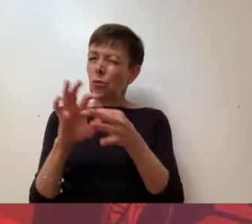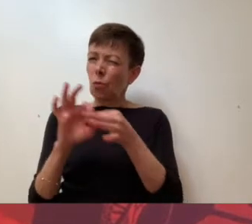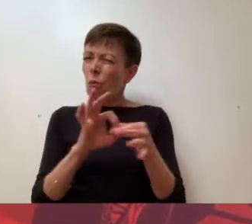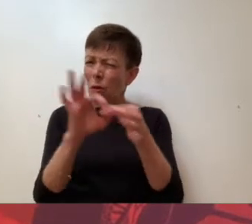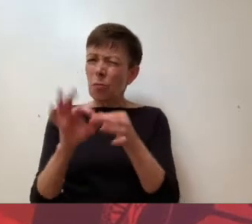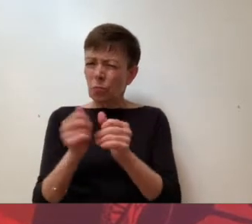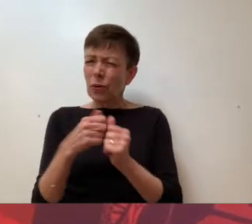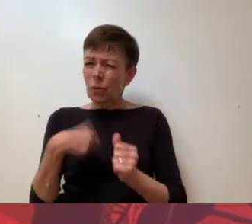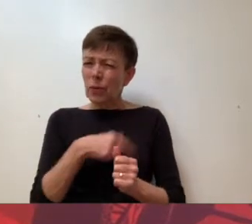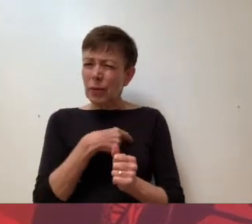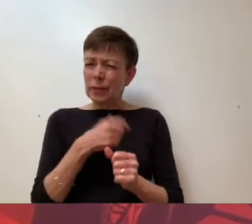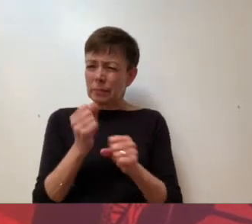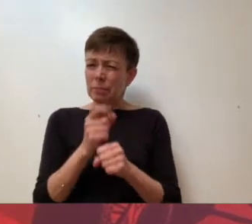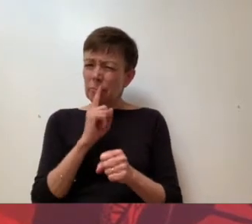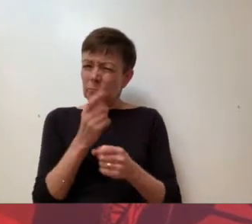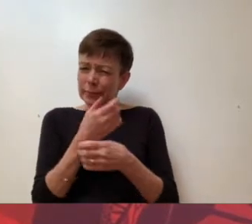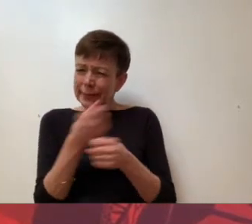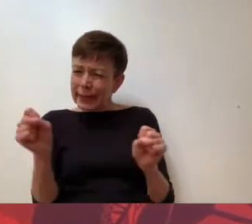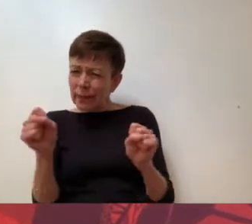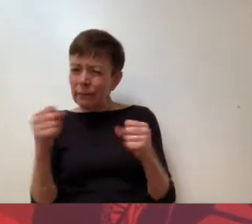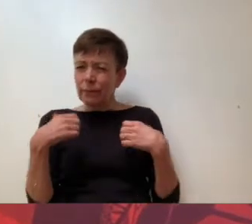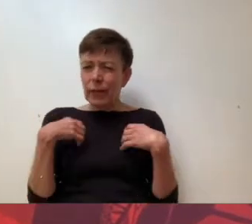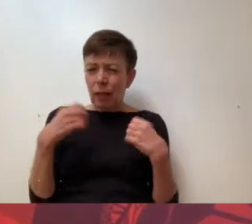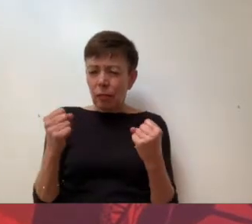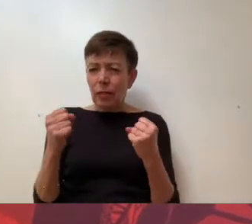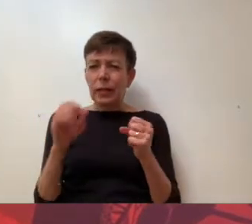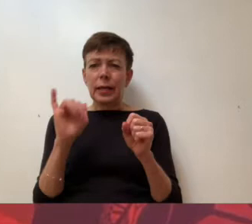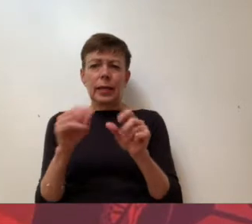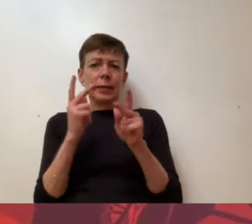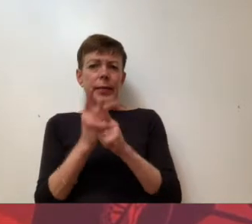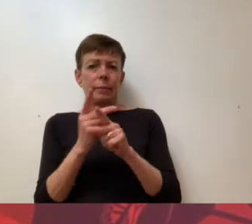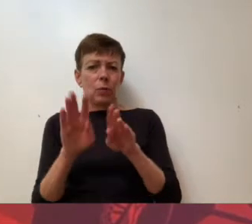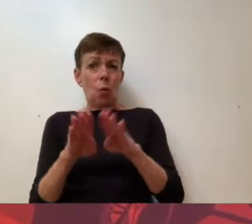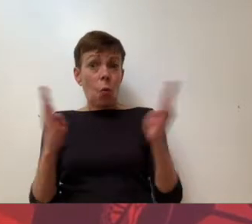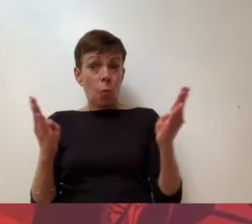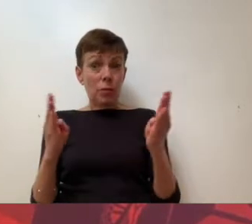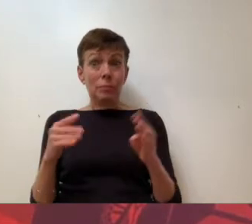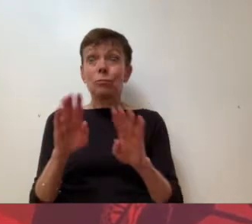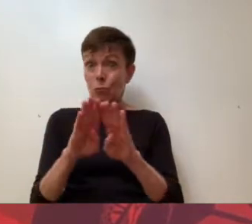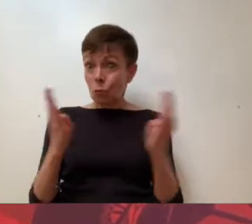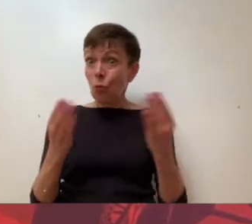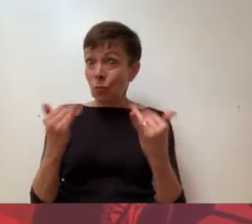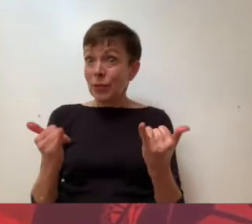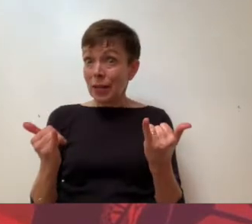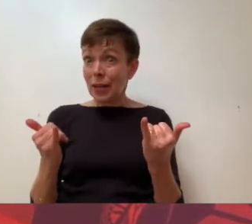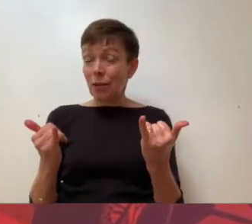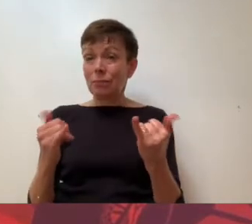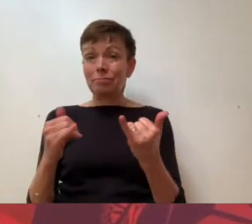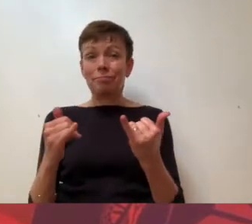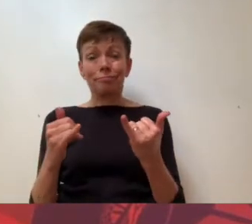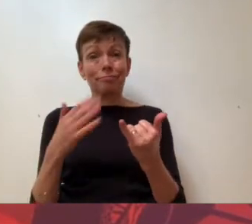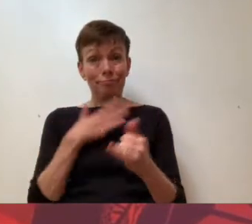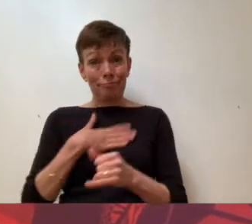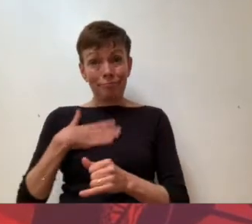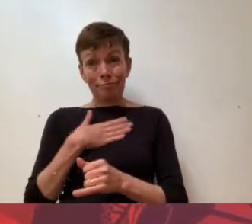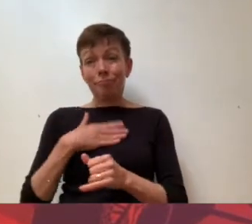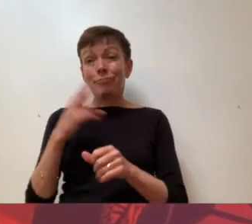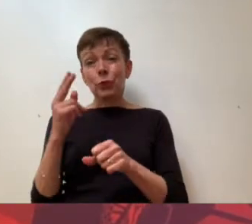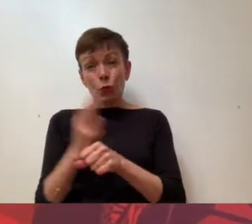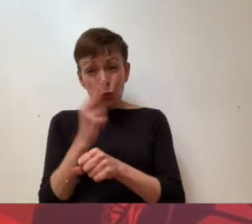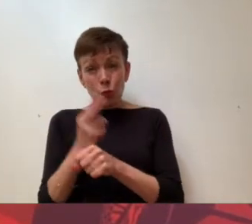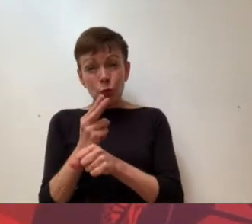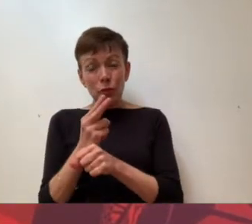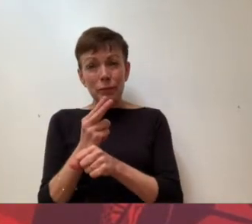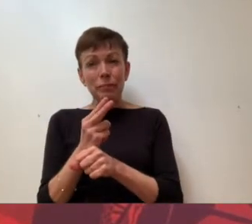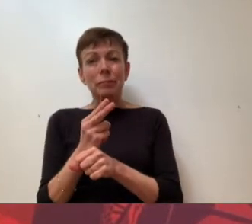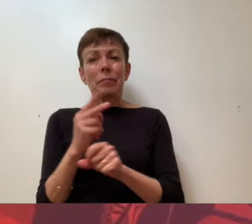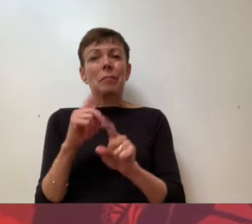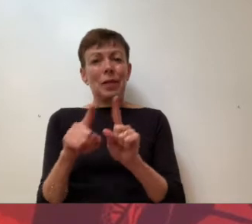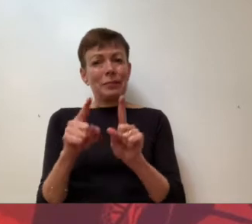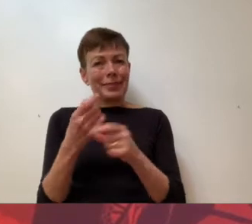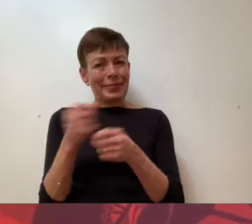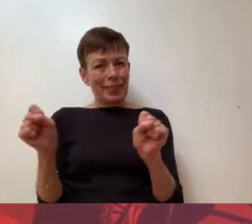to share with you that Waskasoo Environmental Education Society, or WEES, will be launching